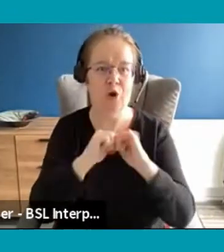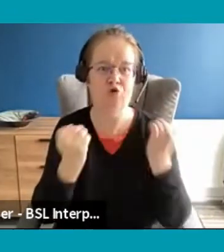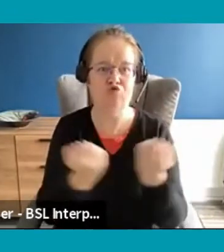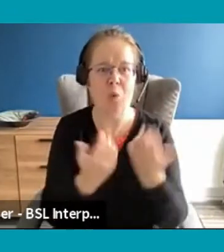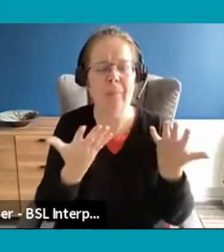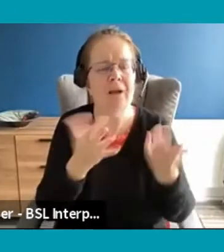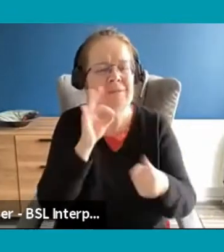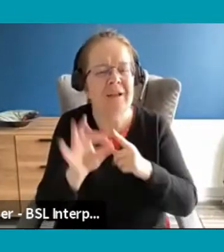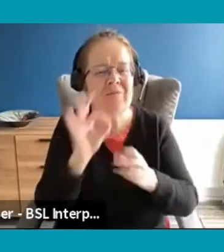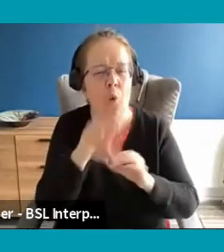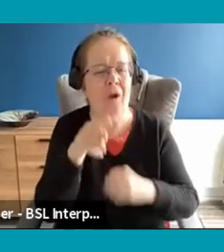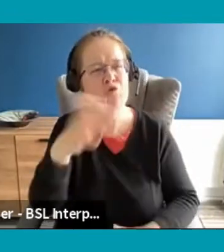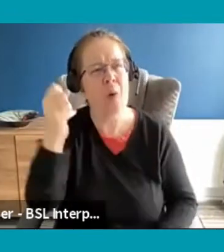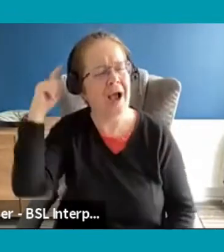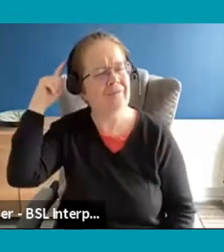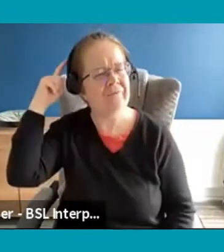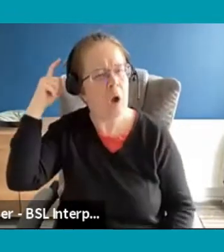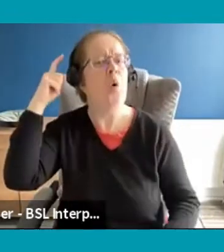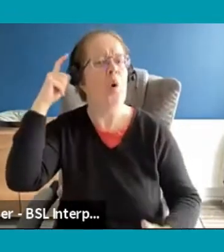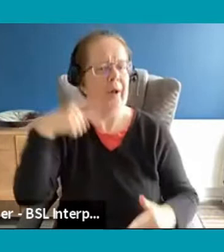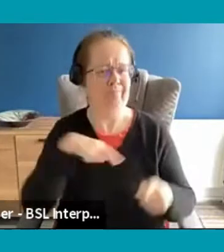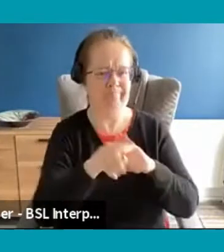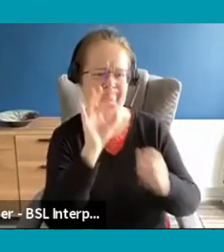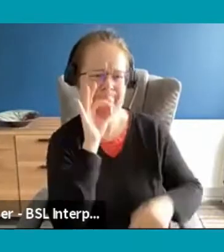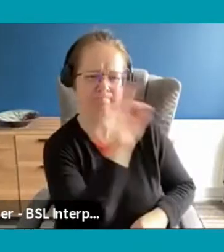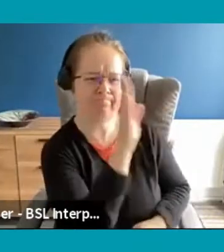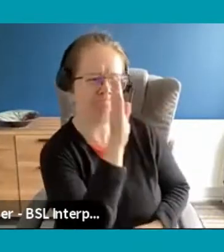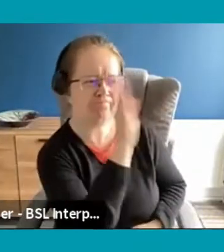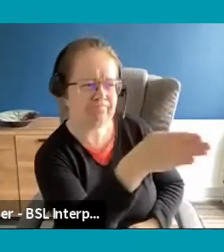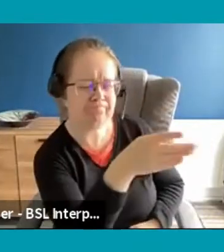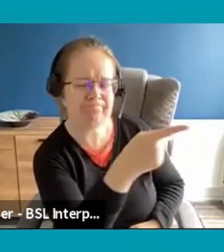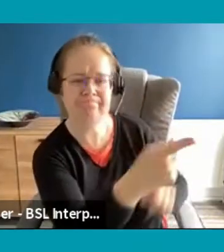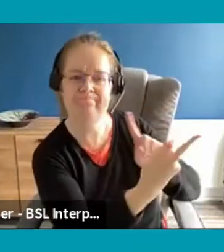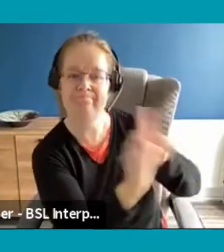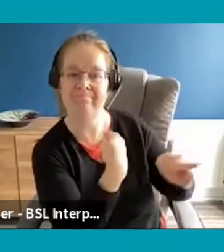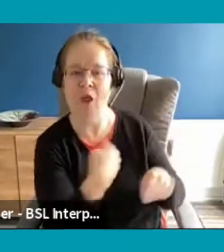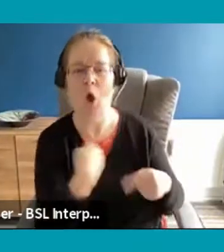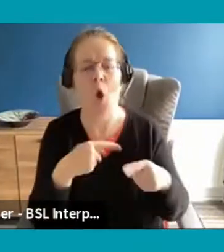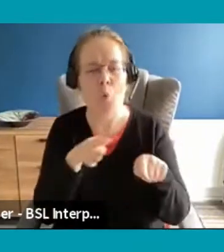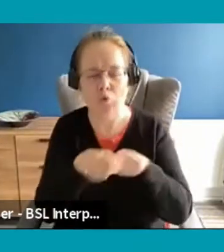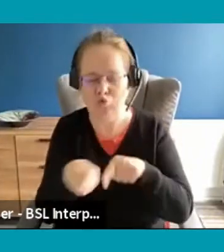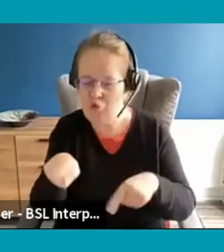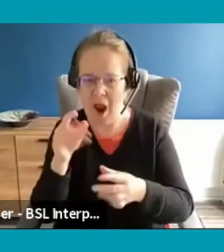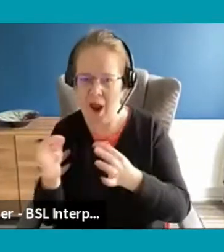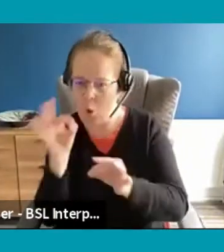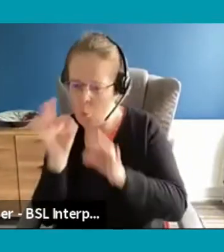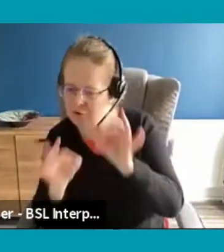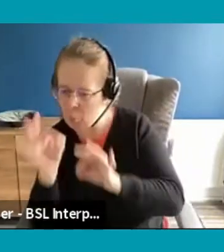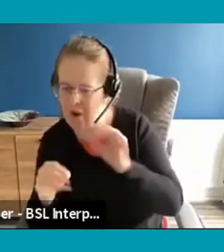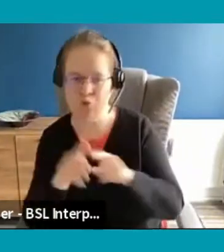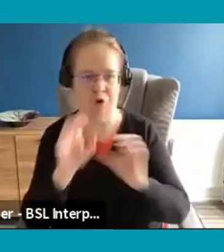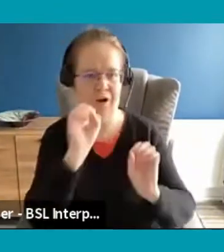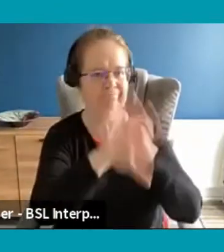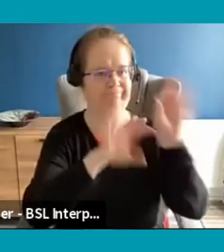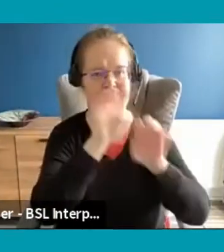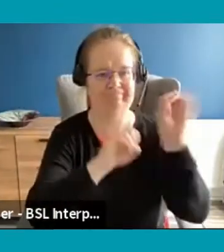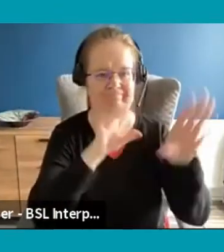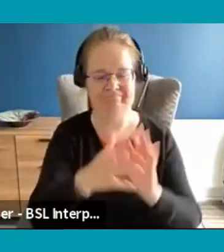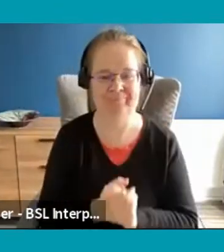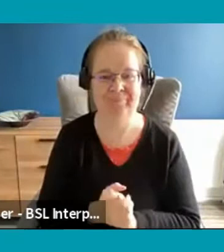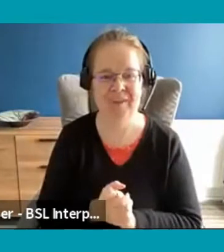OK, we'll try and get to all of the questions as much as we can. So without further ado,